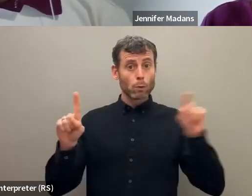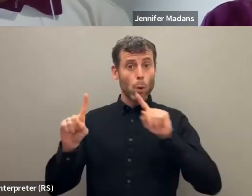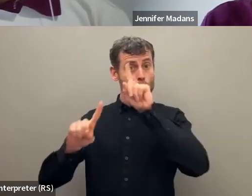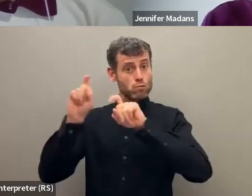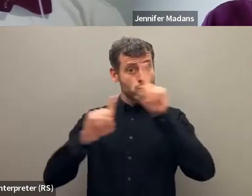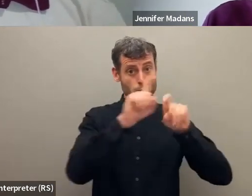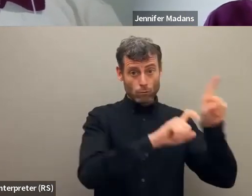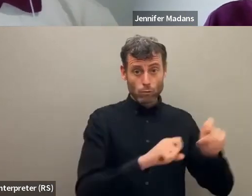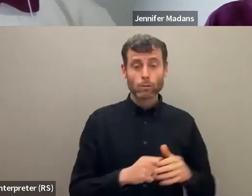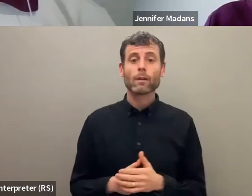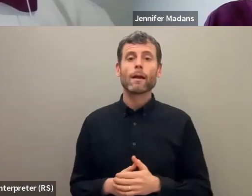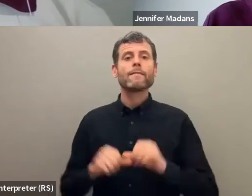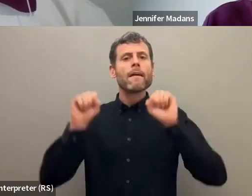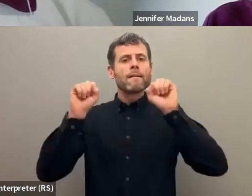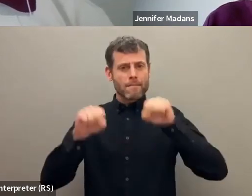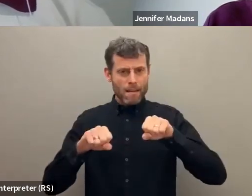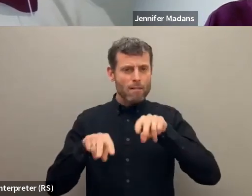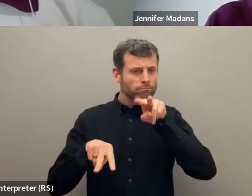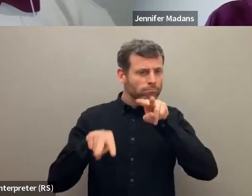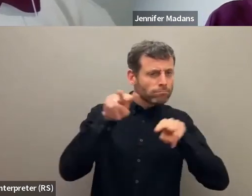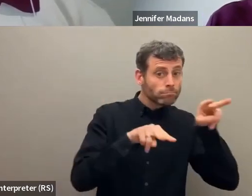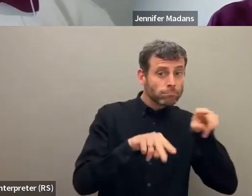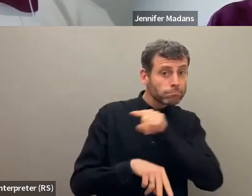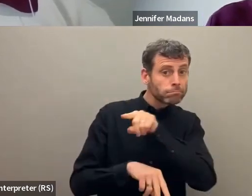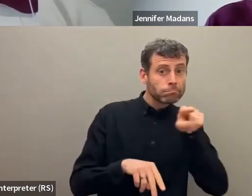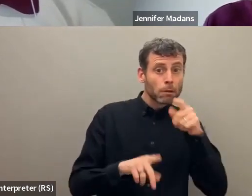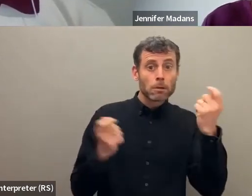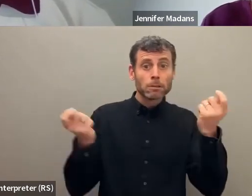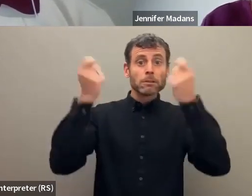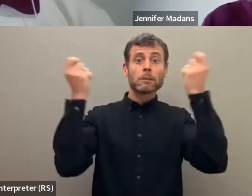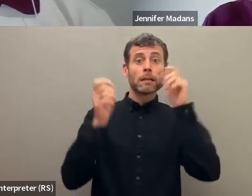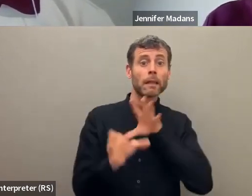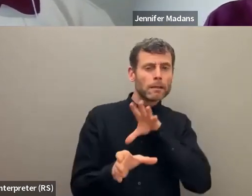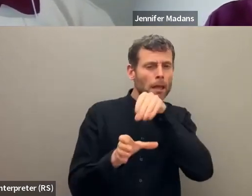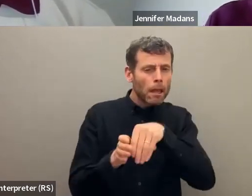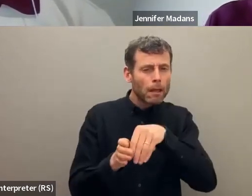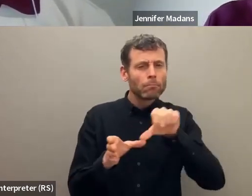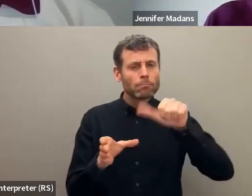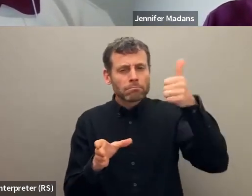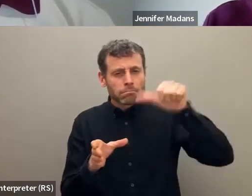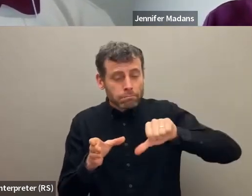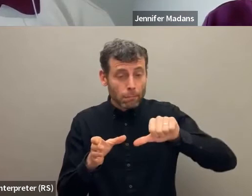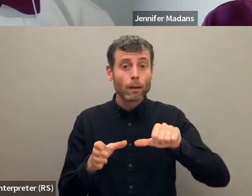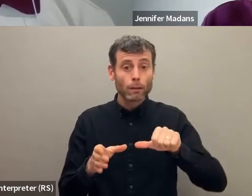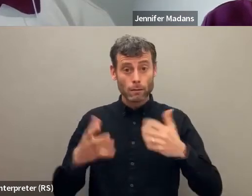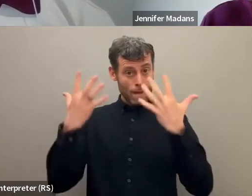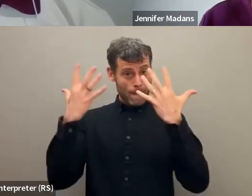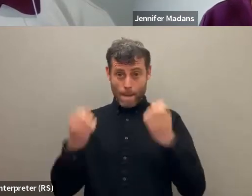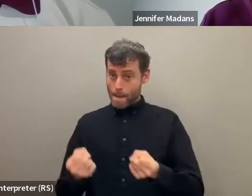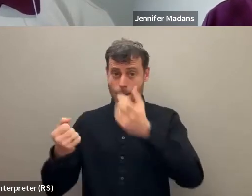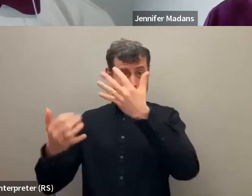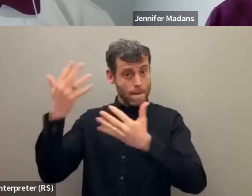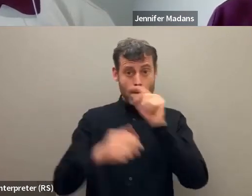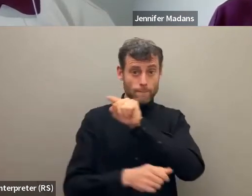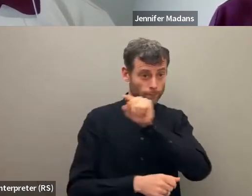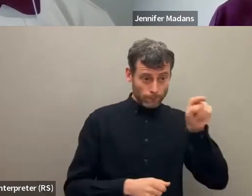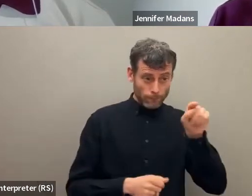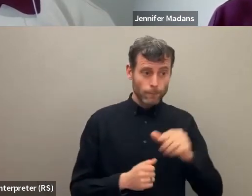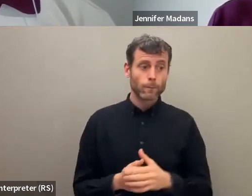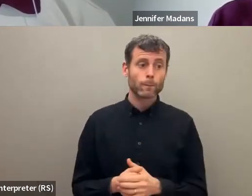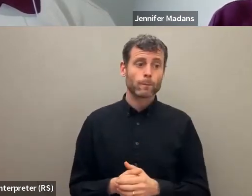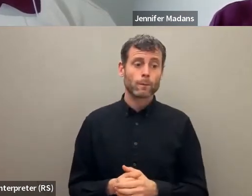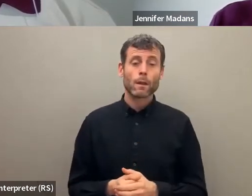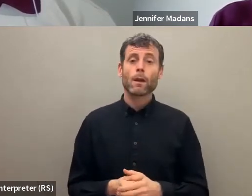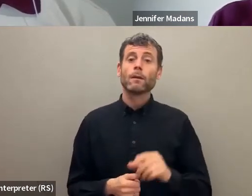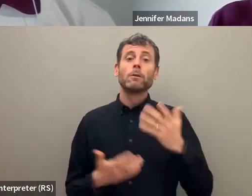Jennifer Madans: and additional information is also needed on other aspects of functional difficulties, such as agent onset cause and the need and use of services and assistive devices.